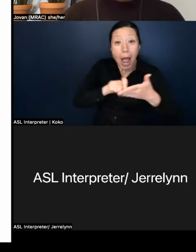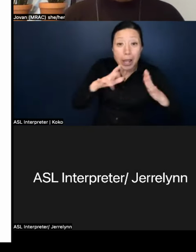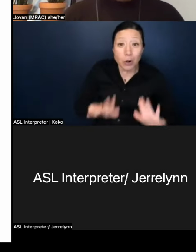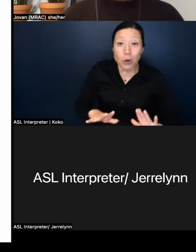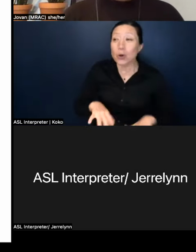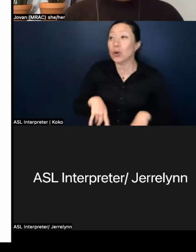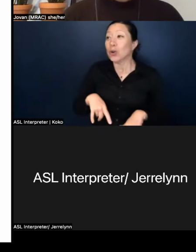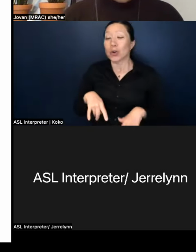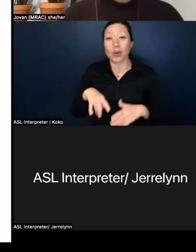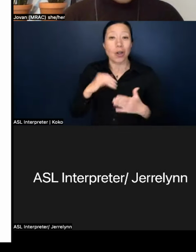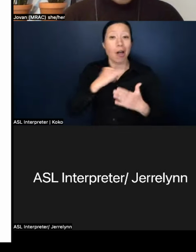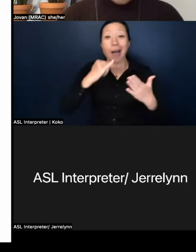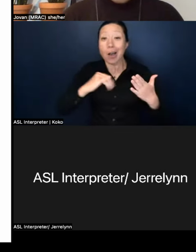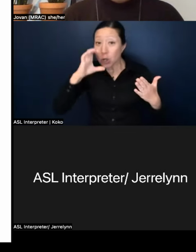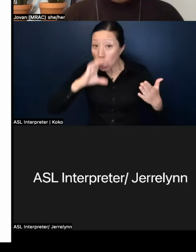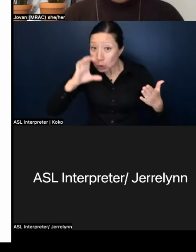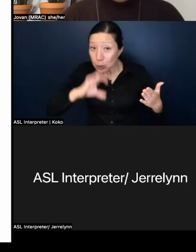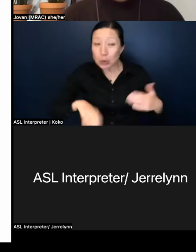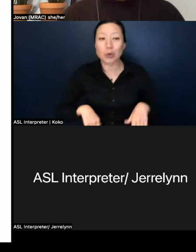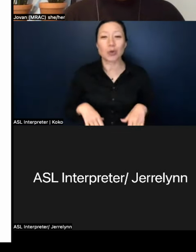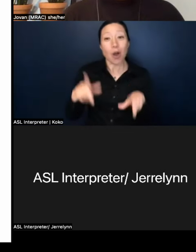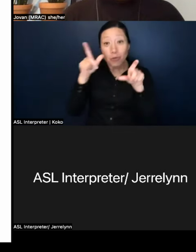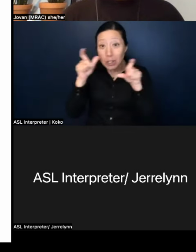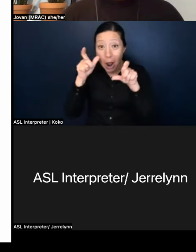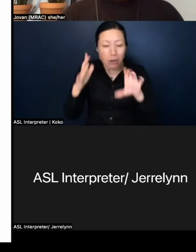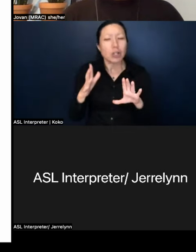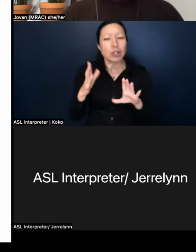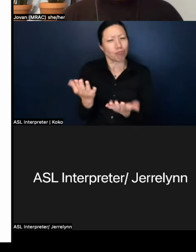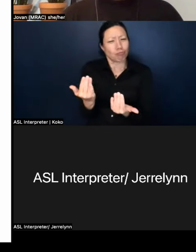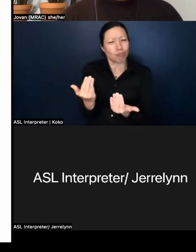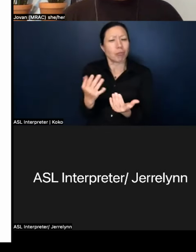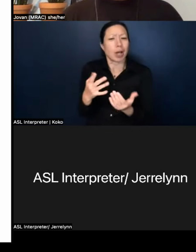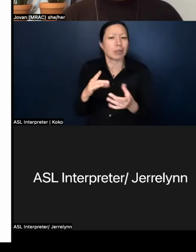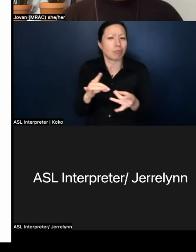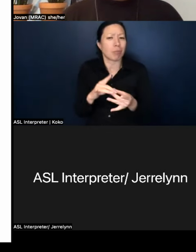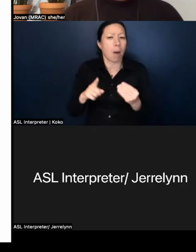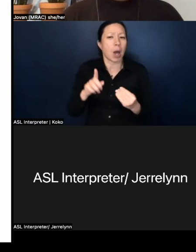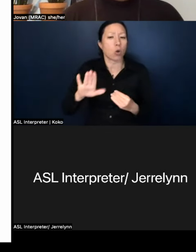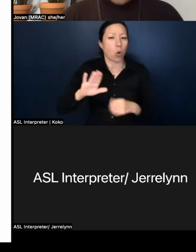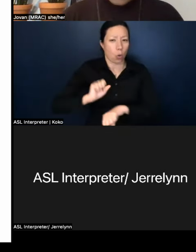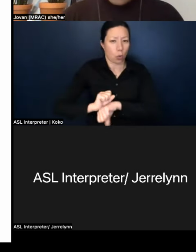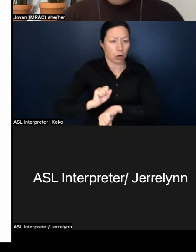and a little bit about the work that you create. Question number two, describe your artistic interests.